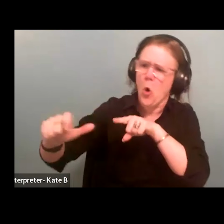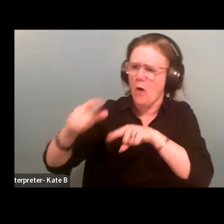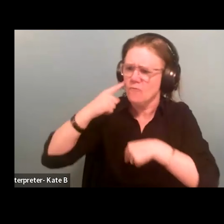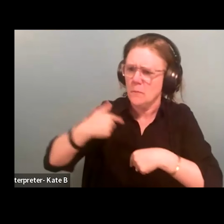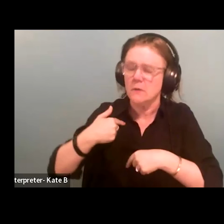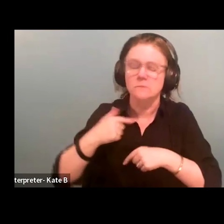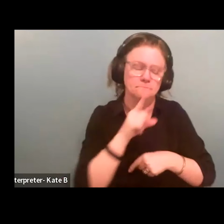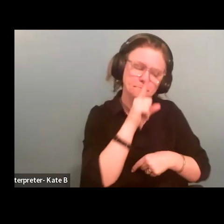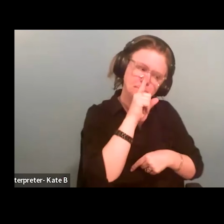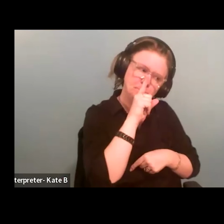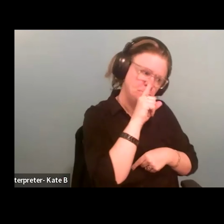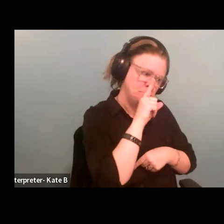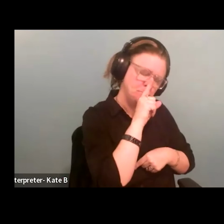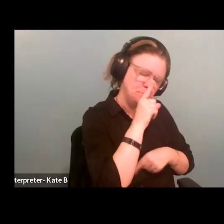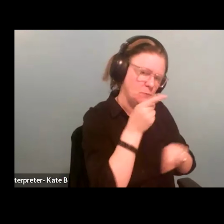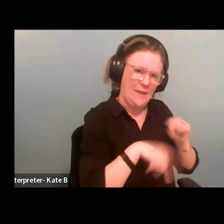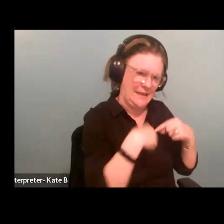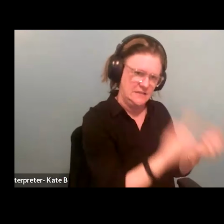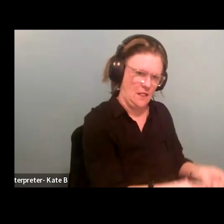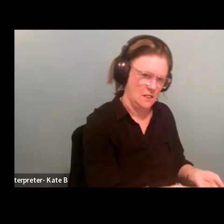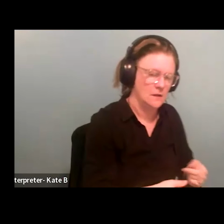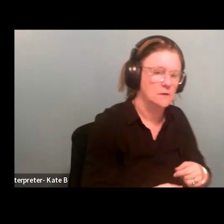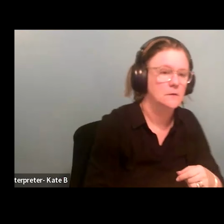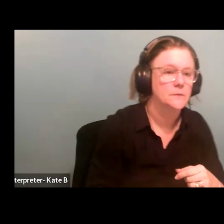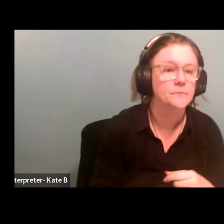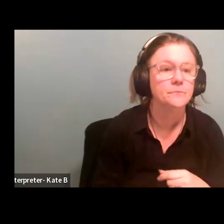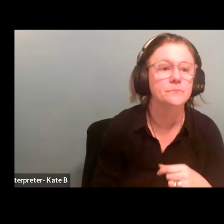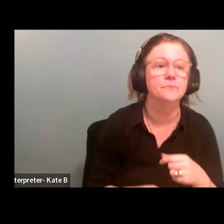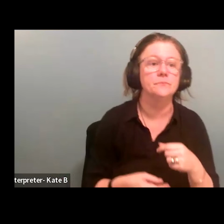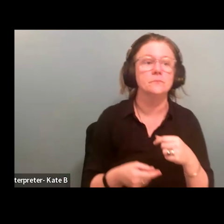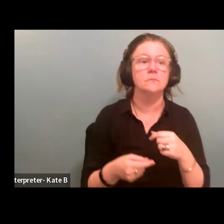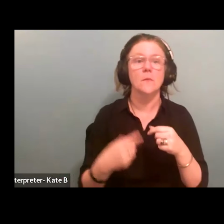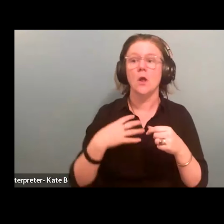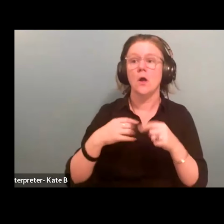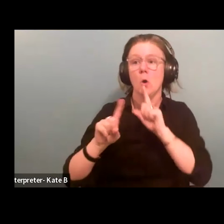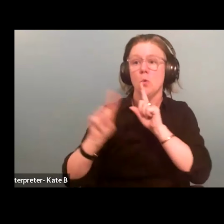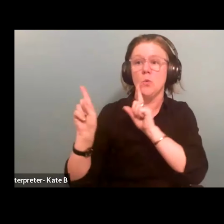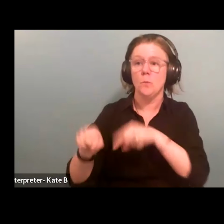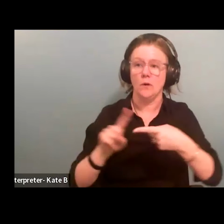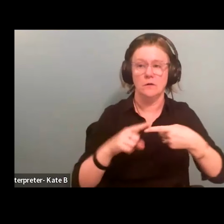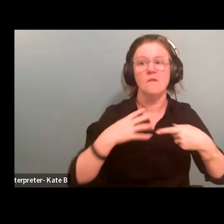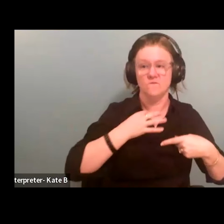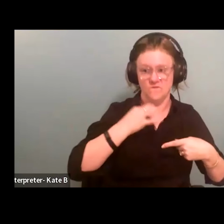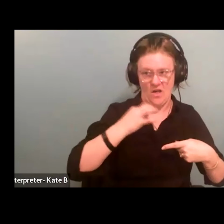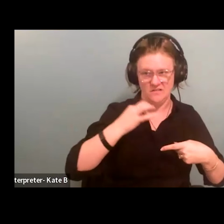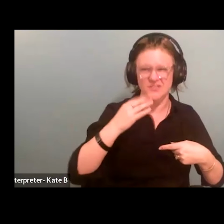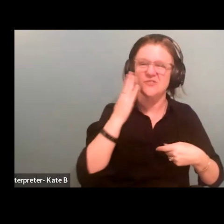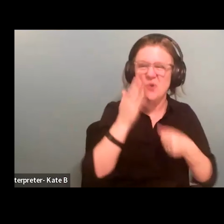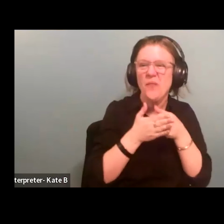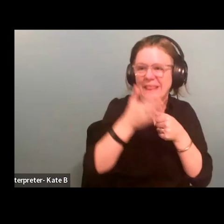that makes a report. There's two kinds of reports. Voluntary is that a neighbor, a friend,